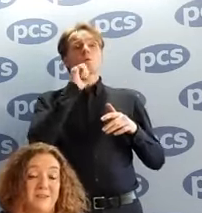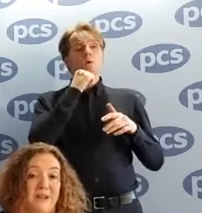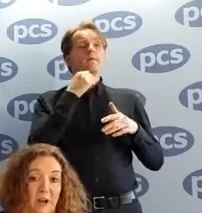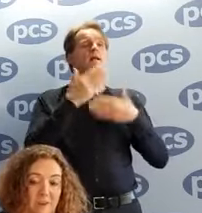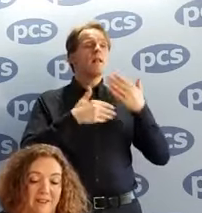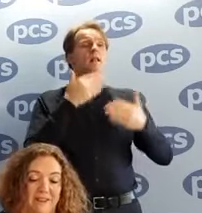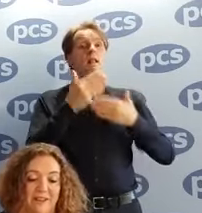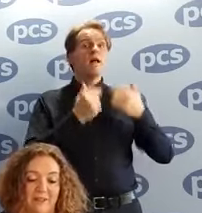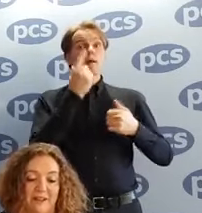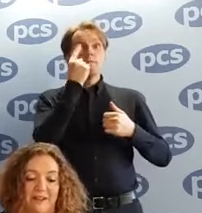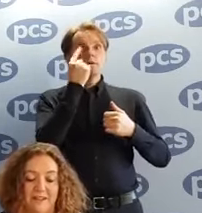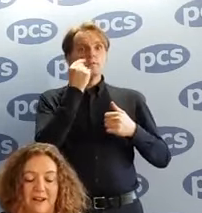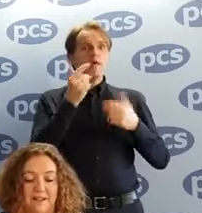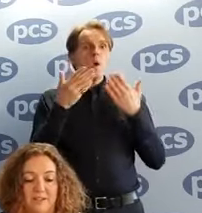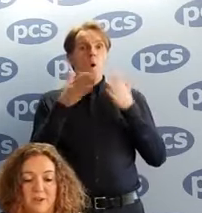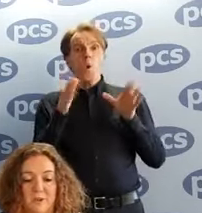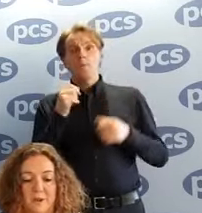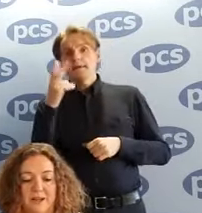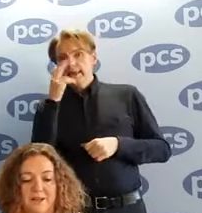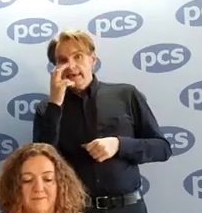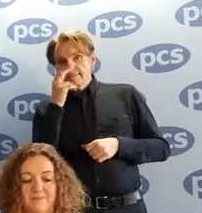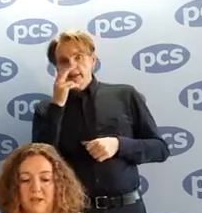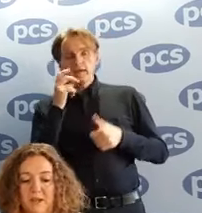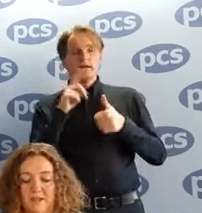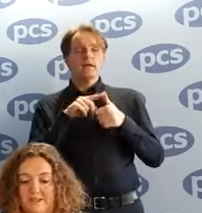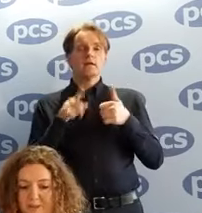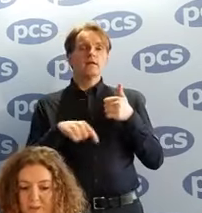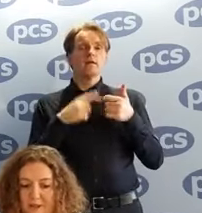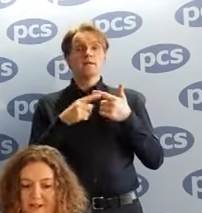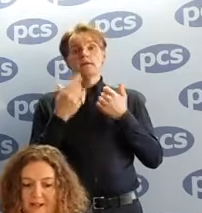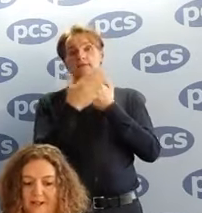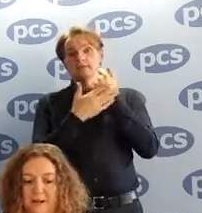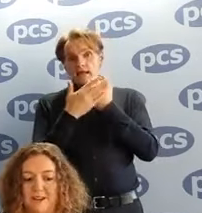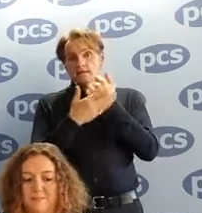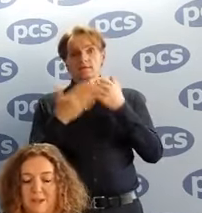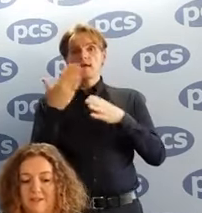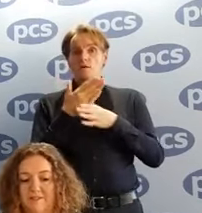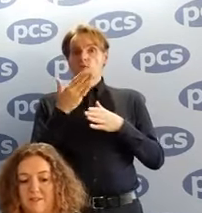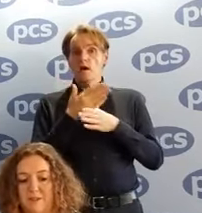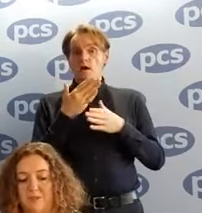opening in the evening and to Saturday working. I mean it's been confirmed,